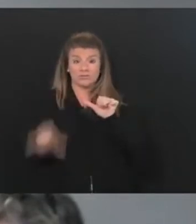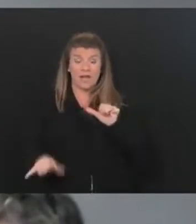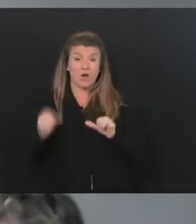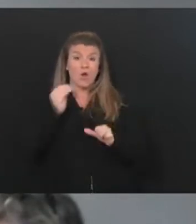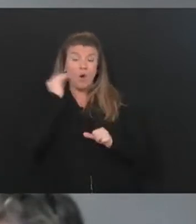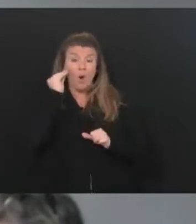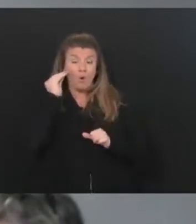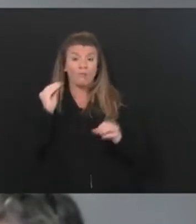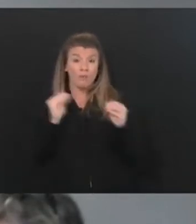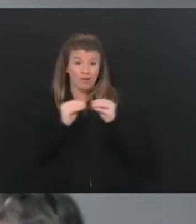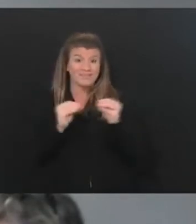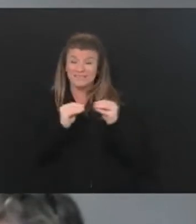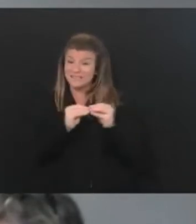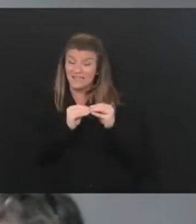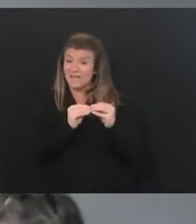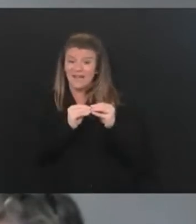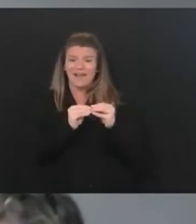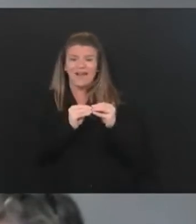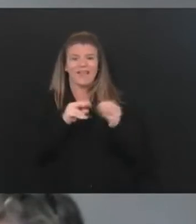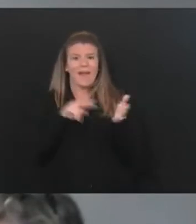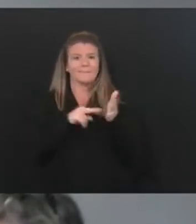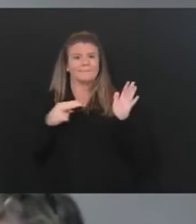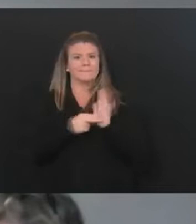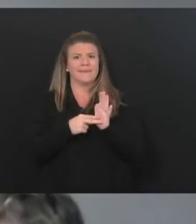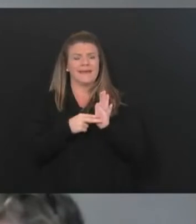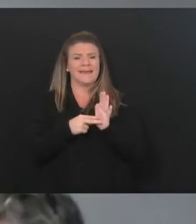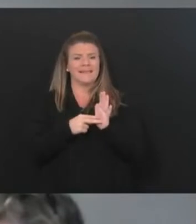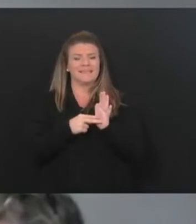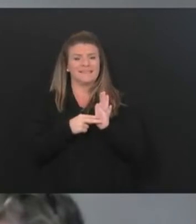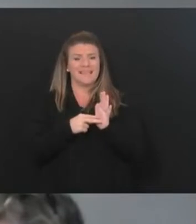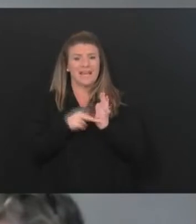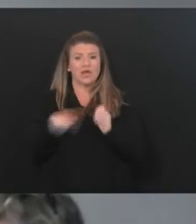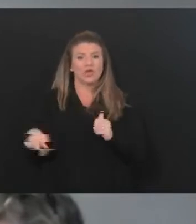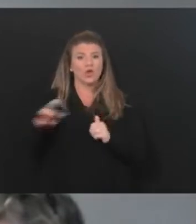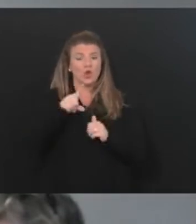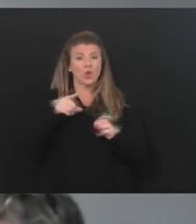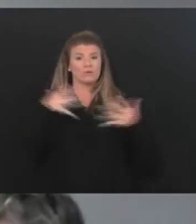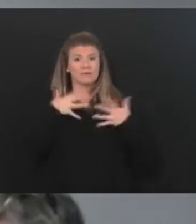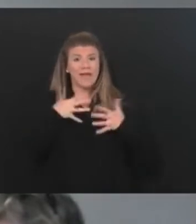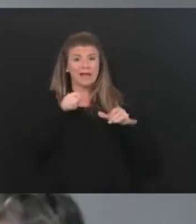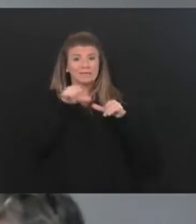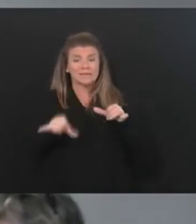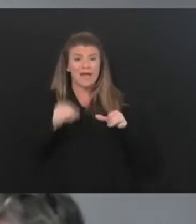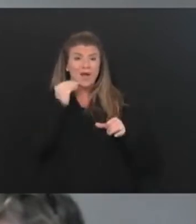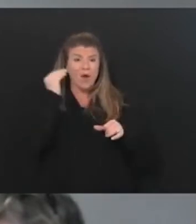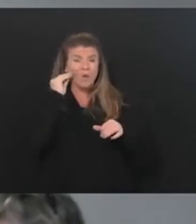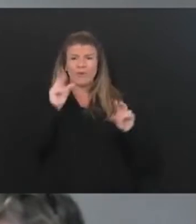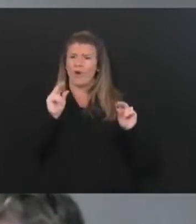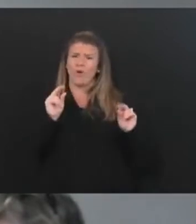TODAY. AS WE ARE STAYING HOME MORE, THAT CERTAINLY DOES NOT MEAN THAT WE HAVE TO STAY IN AN